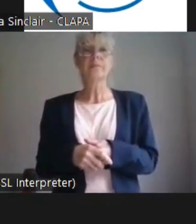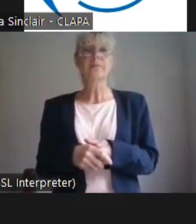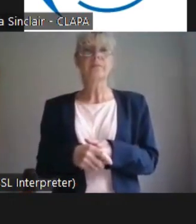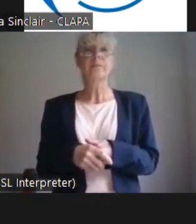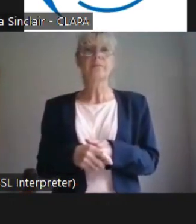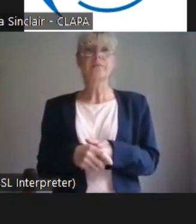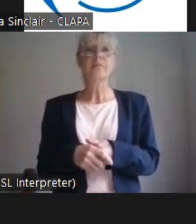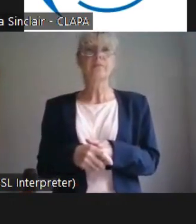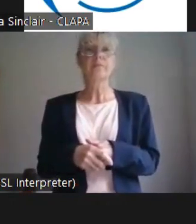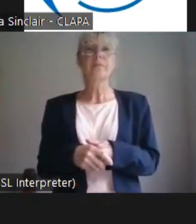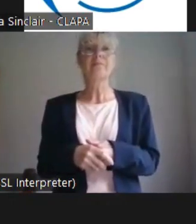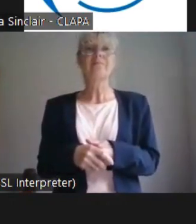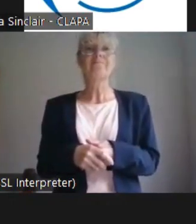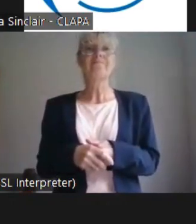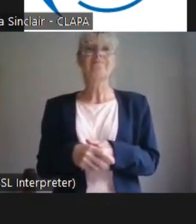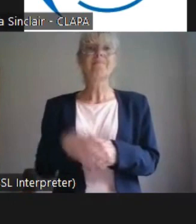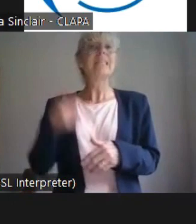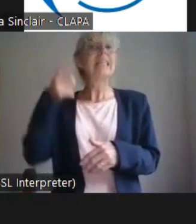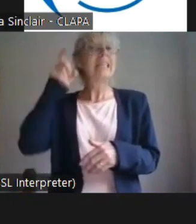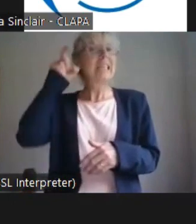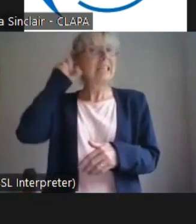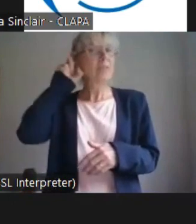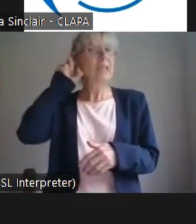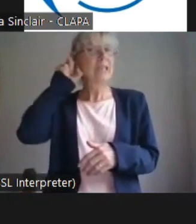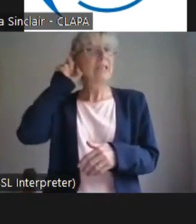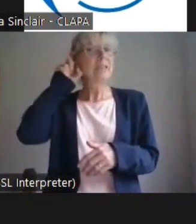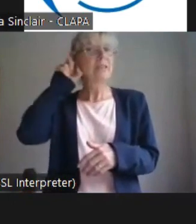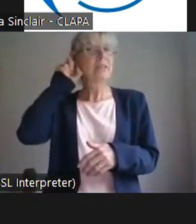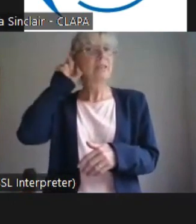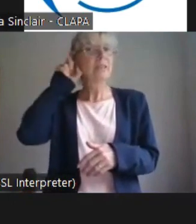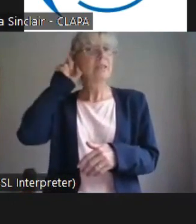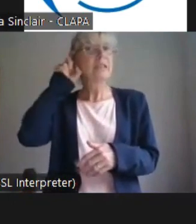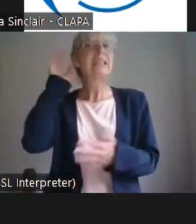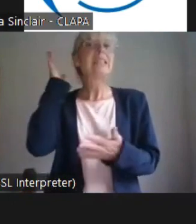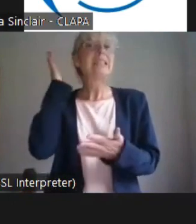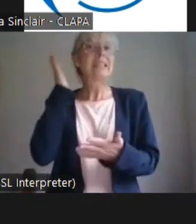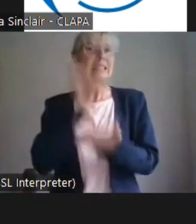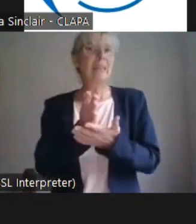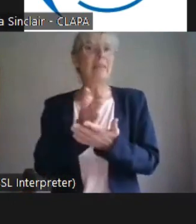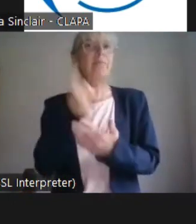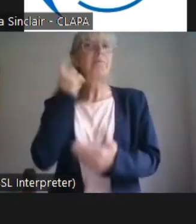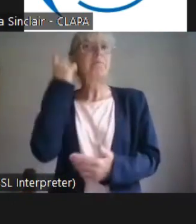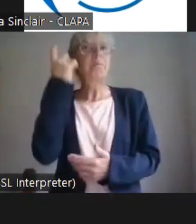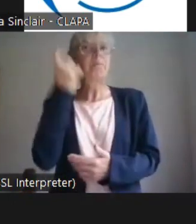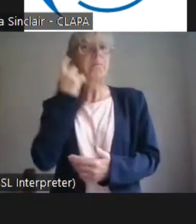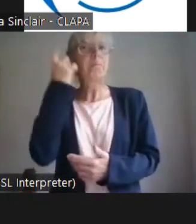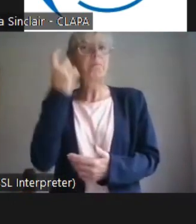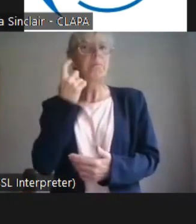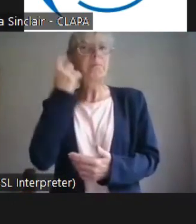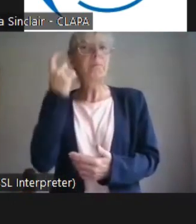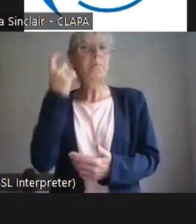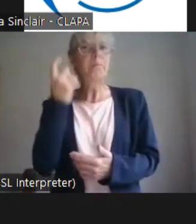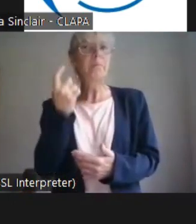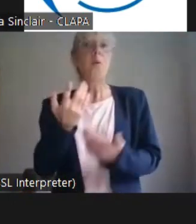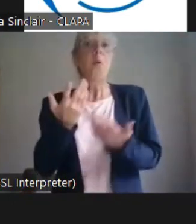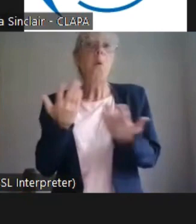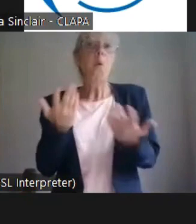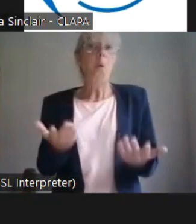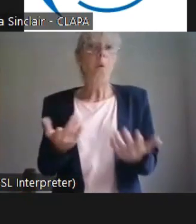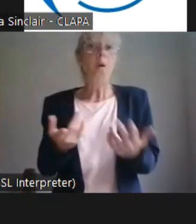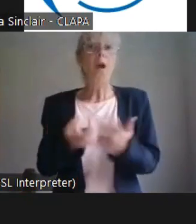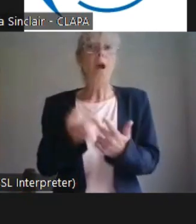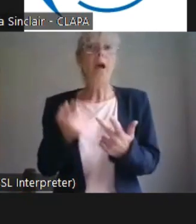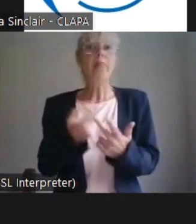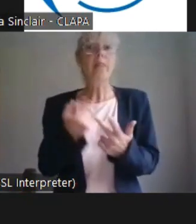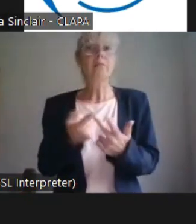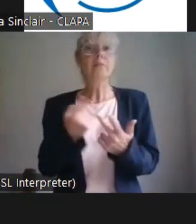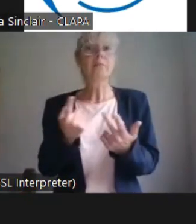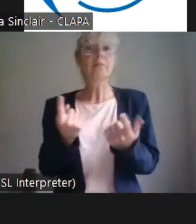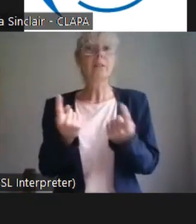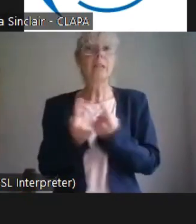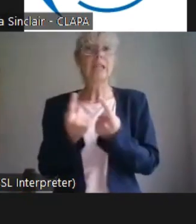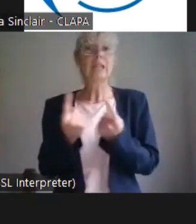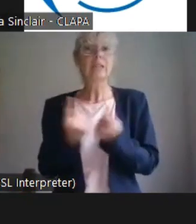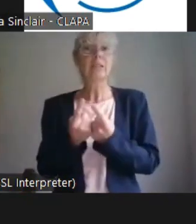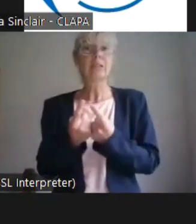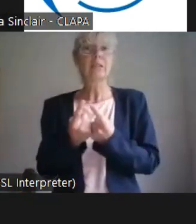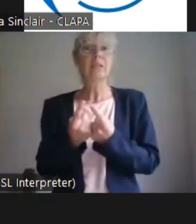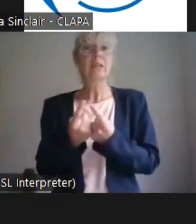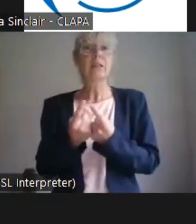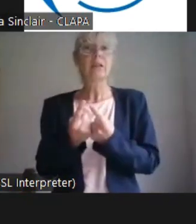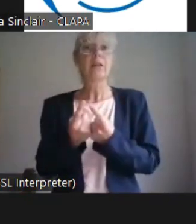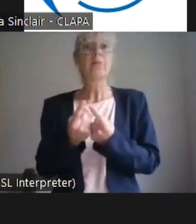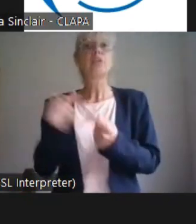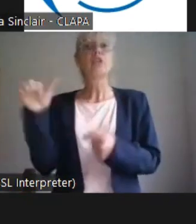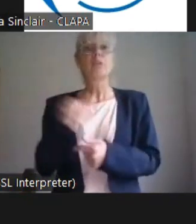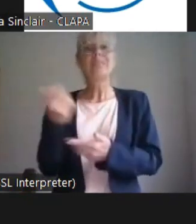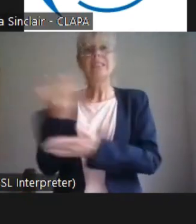a hearing aid should be considered or other interventions by the ENT surgeon so it really